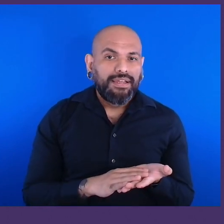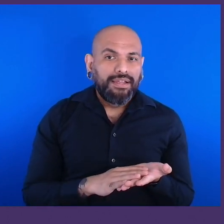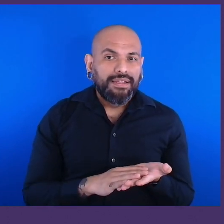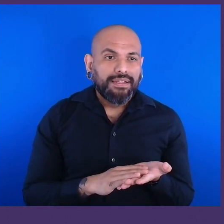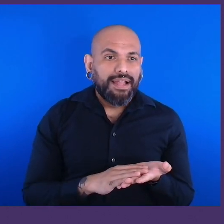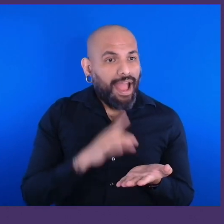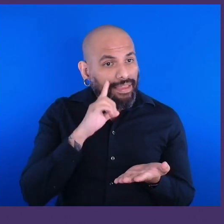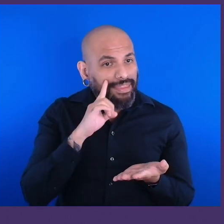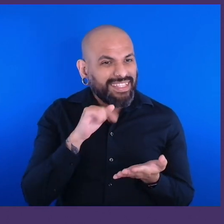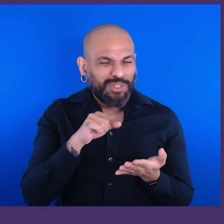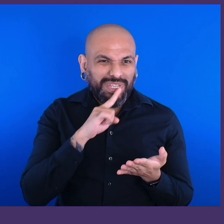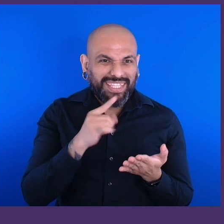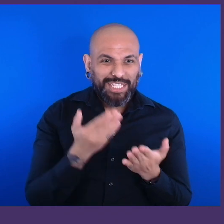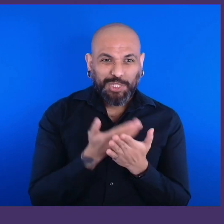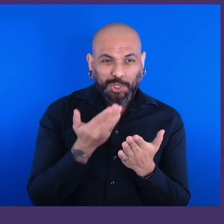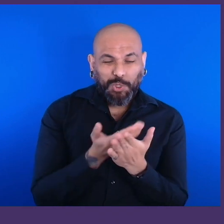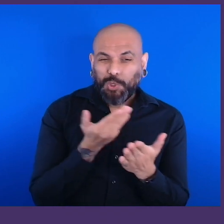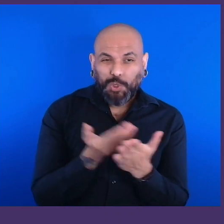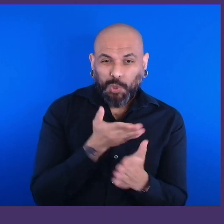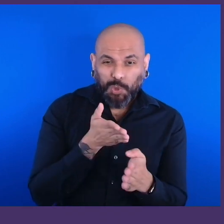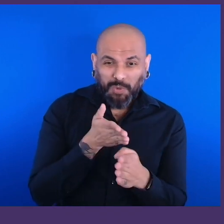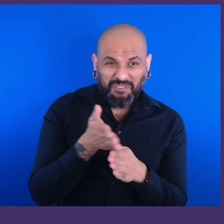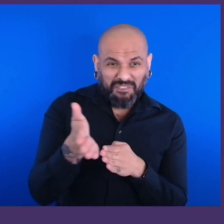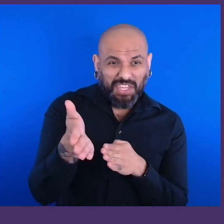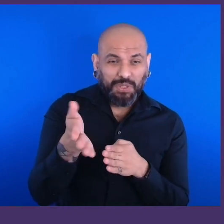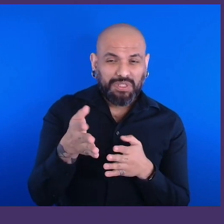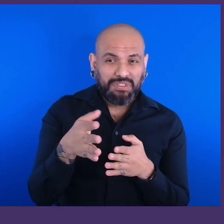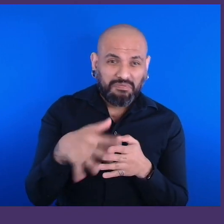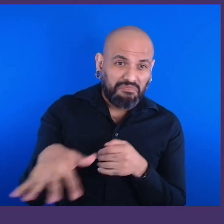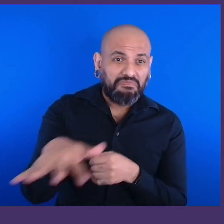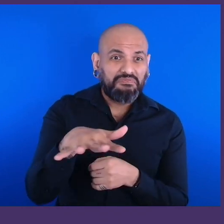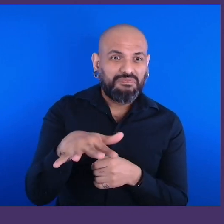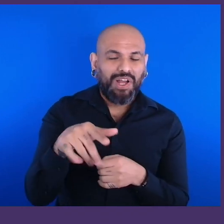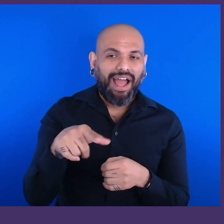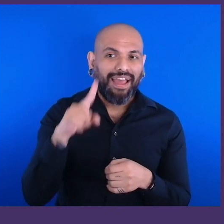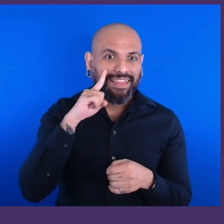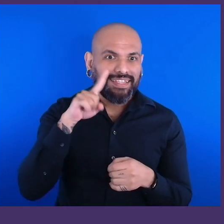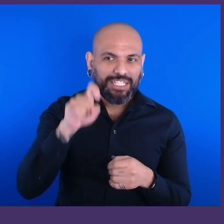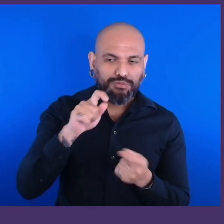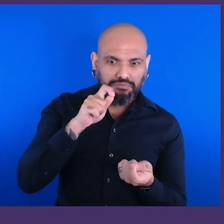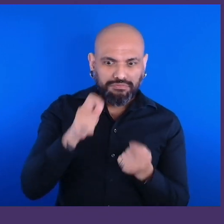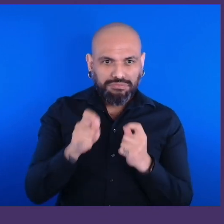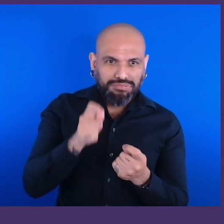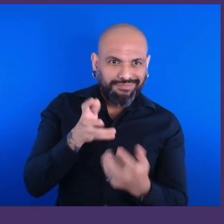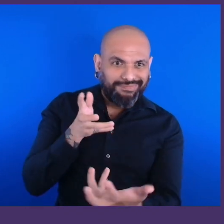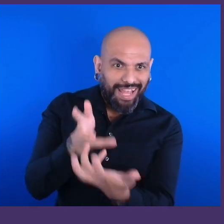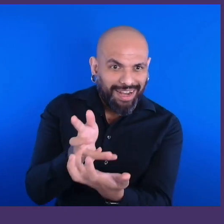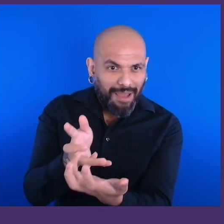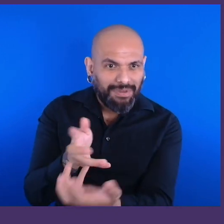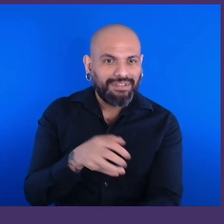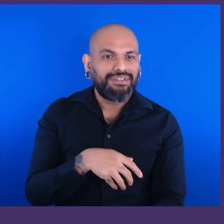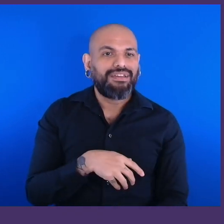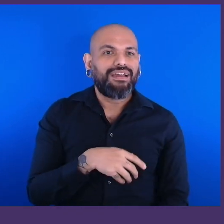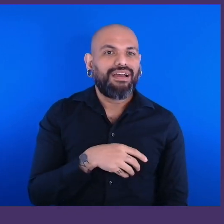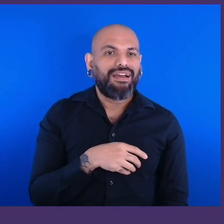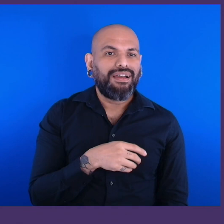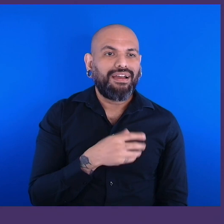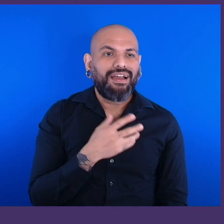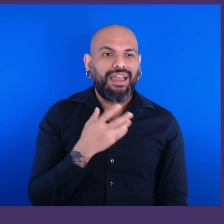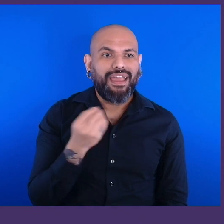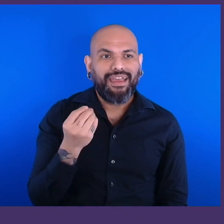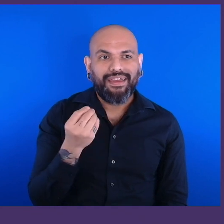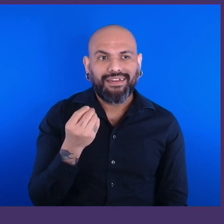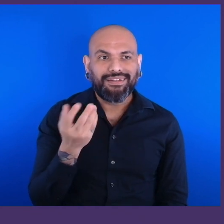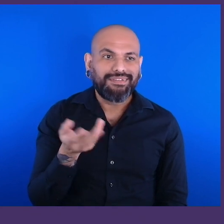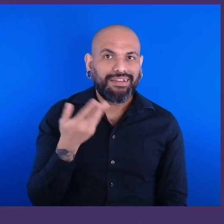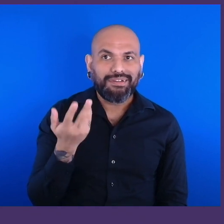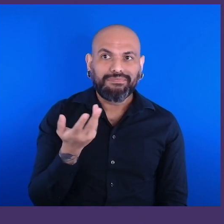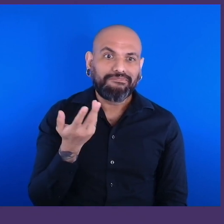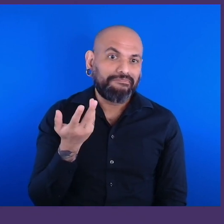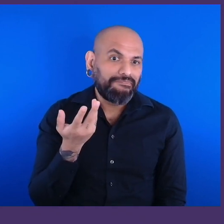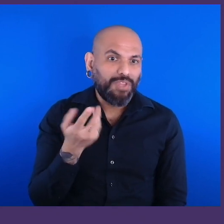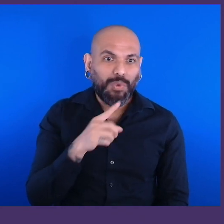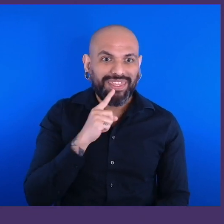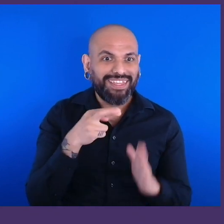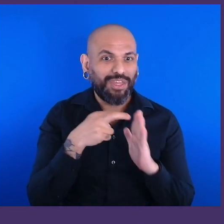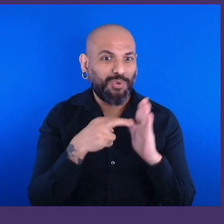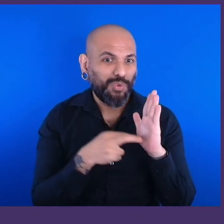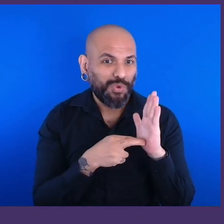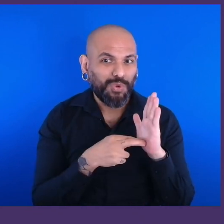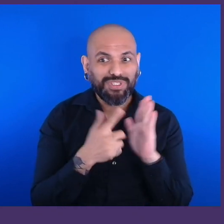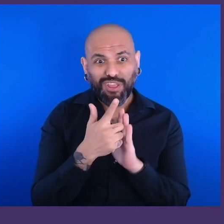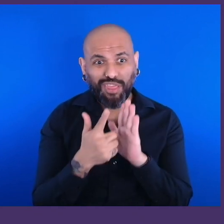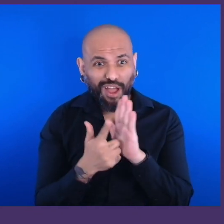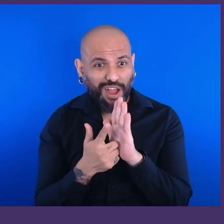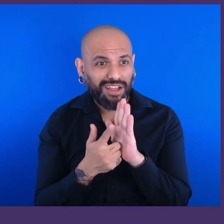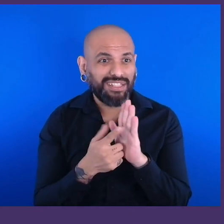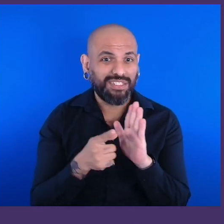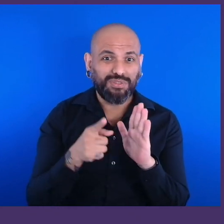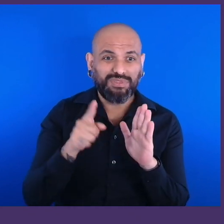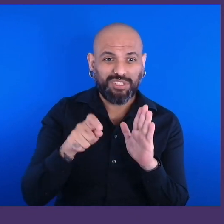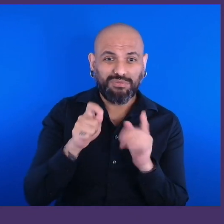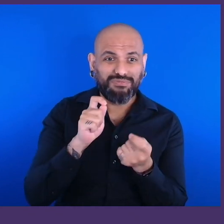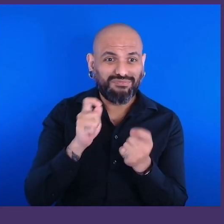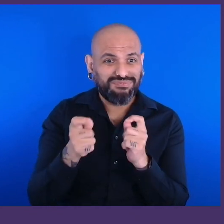and we need to adapt the rules, the laws, as it develops.